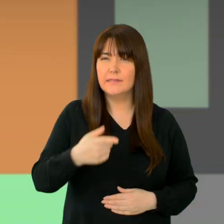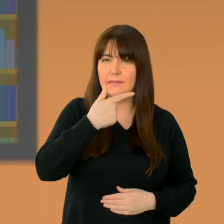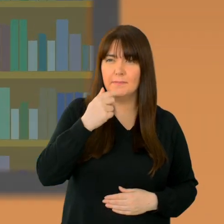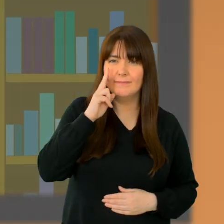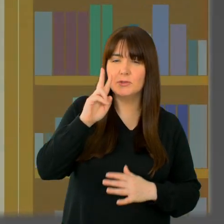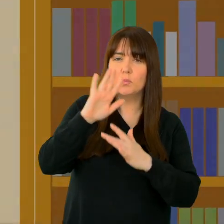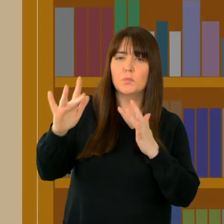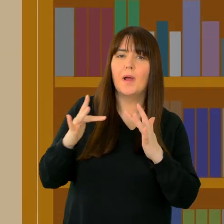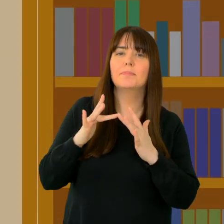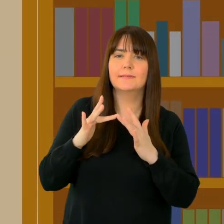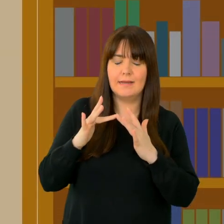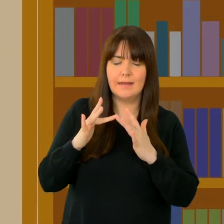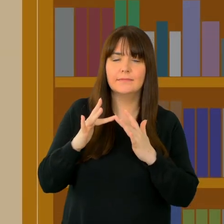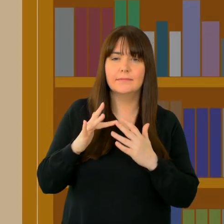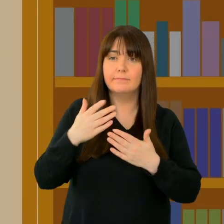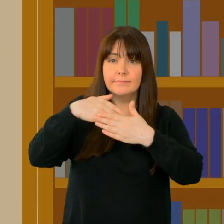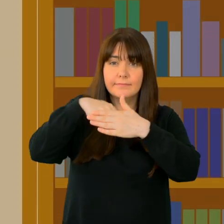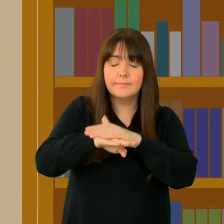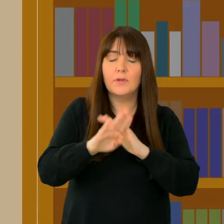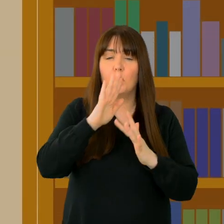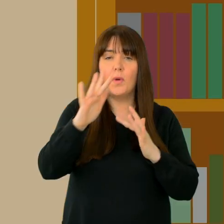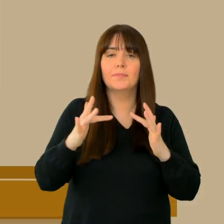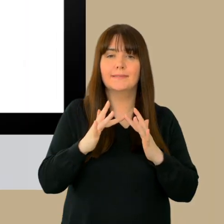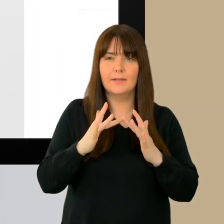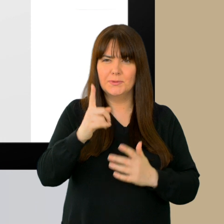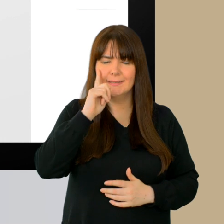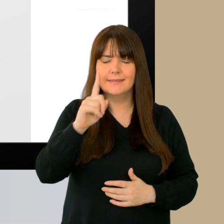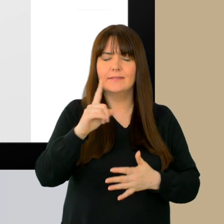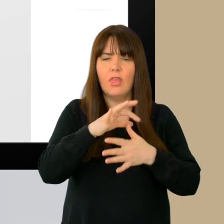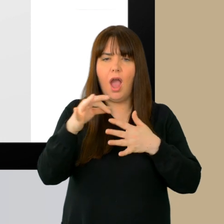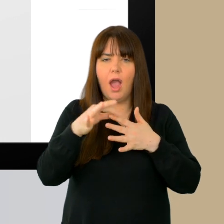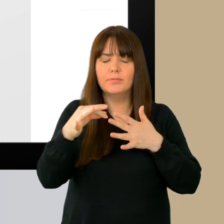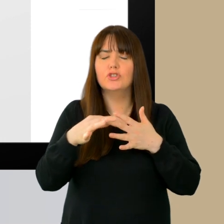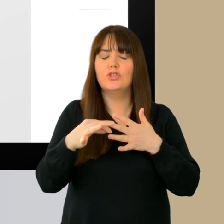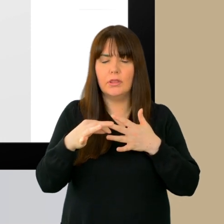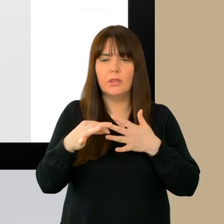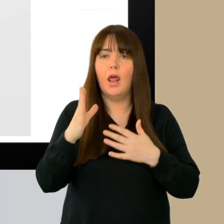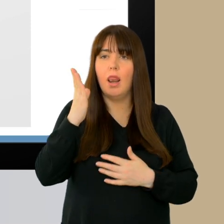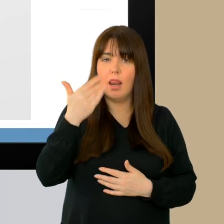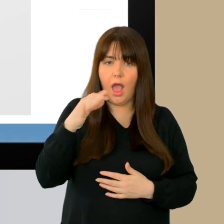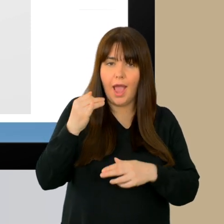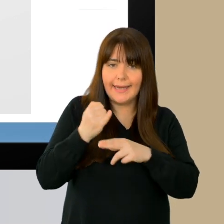Simply visit hol.sdublincoco.ie Here you'll find the option to